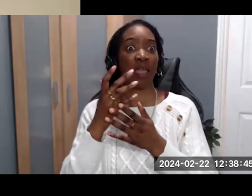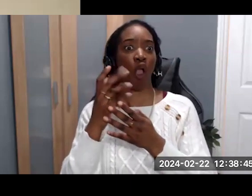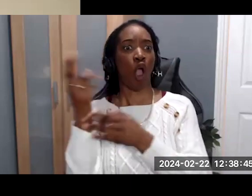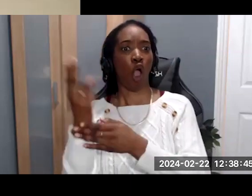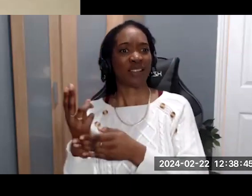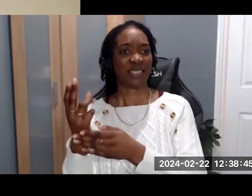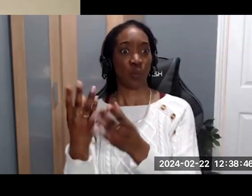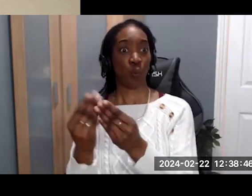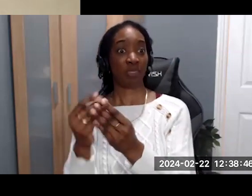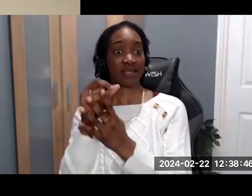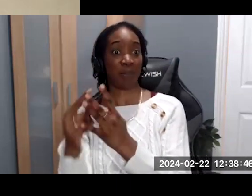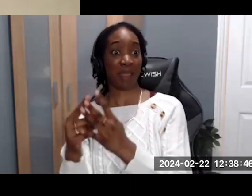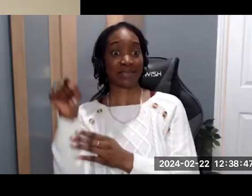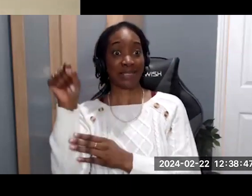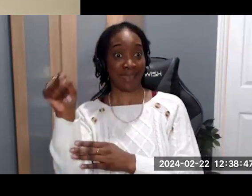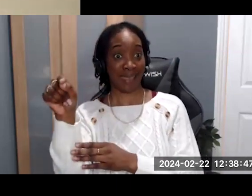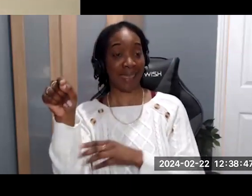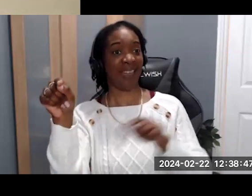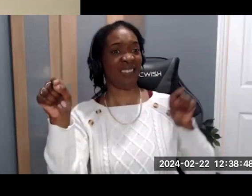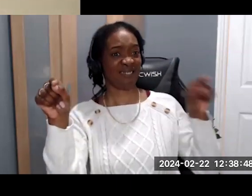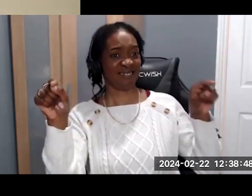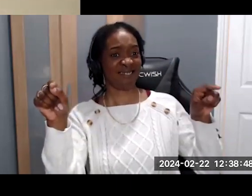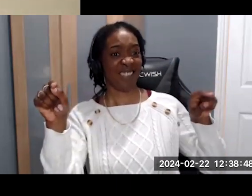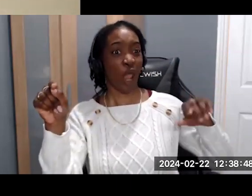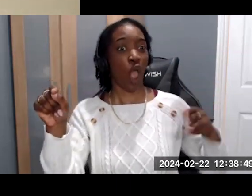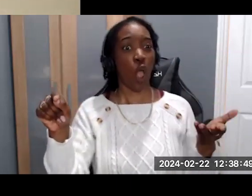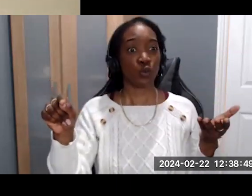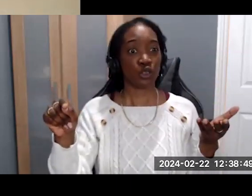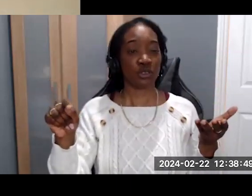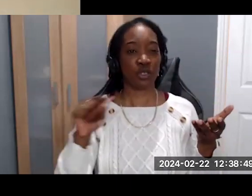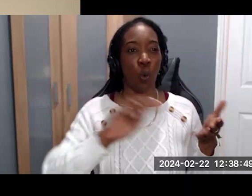the other and dance host organisations from the other country to give support and impetus to the